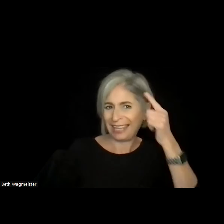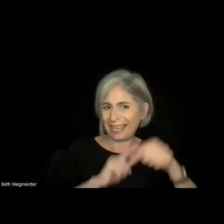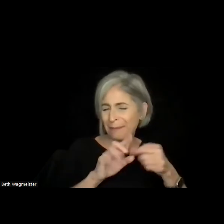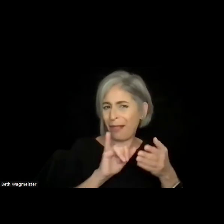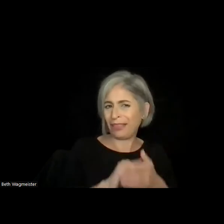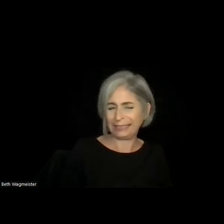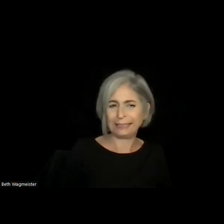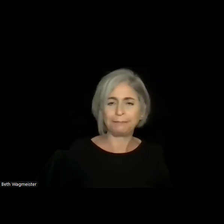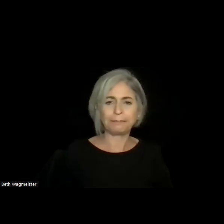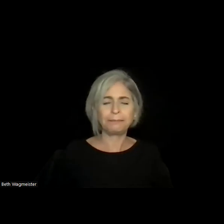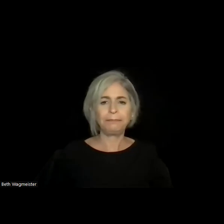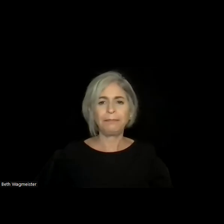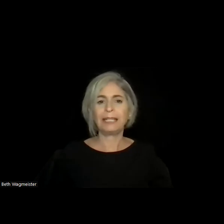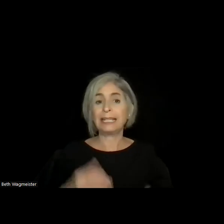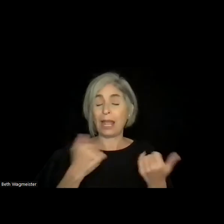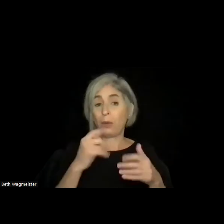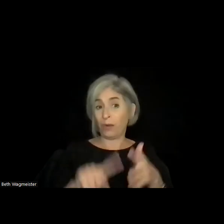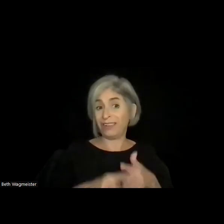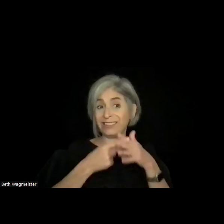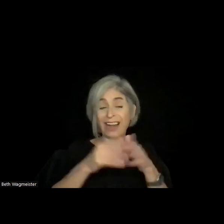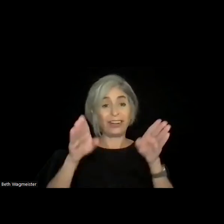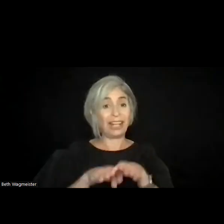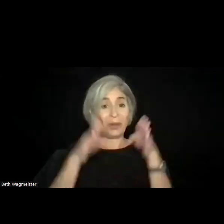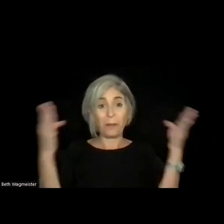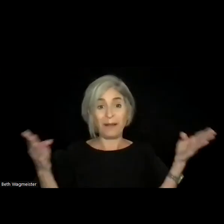part of the research population.